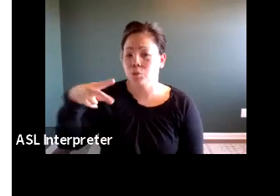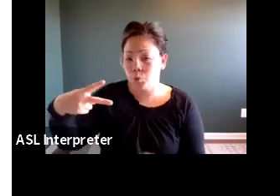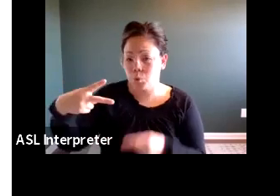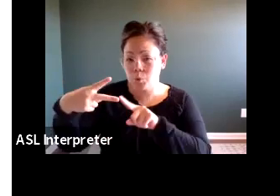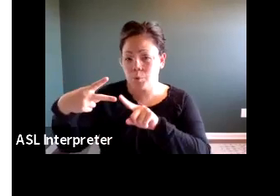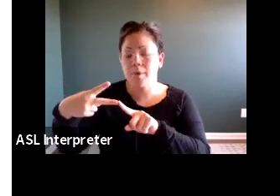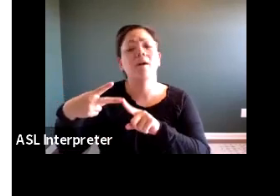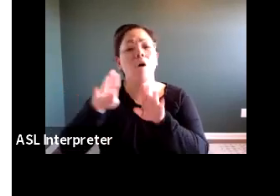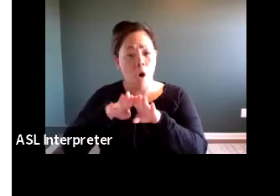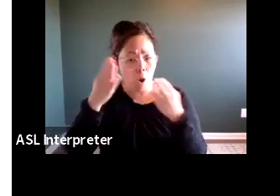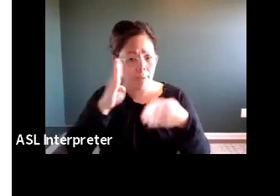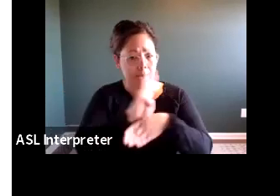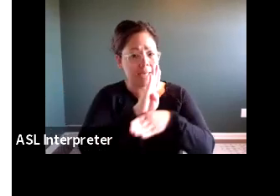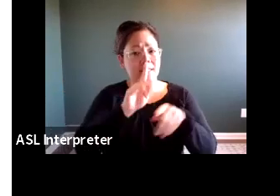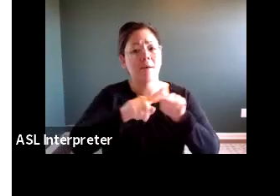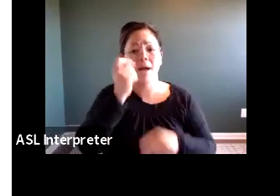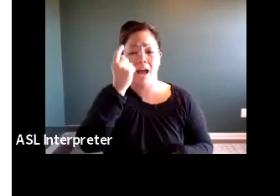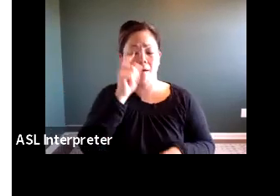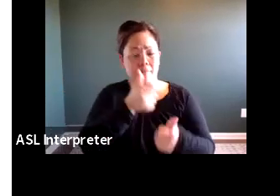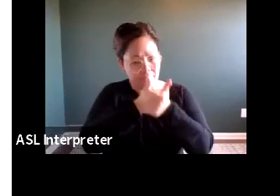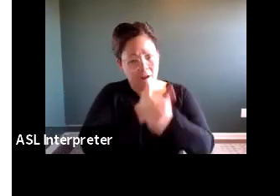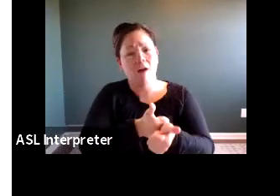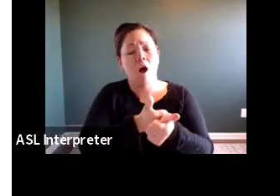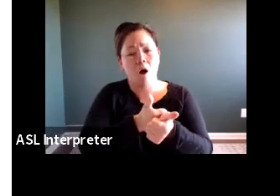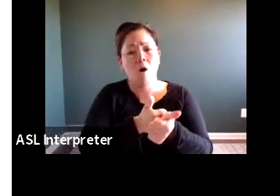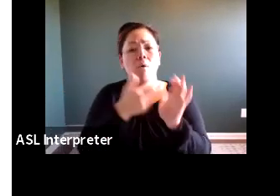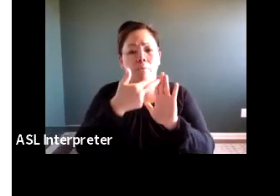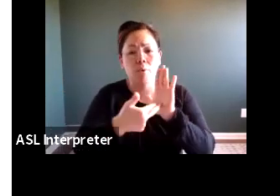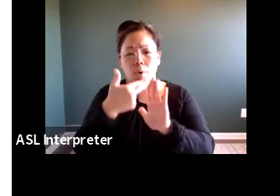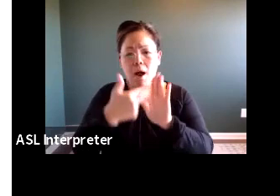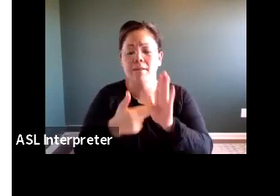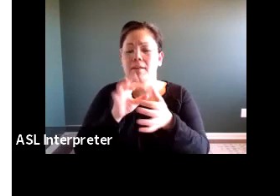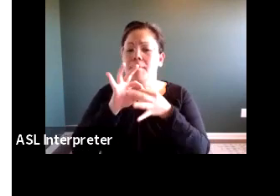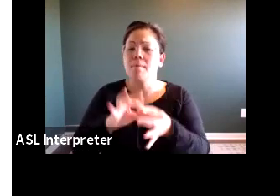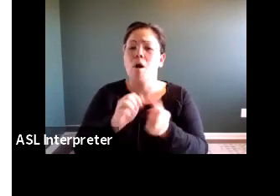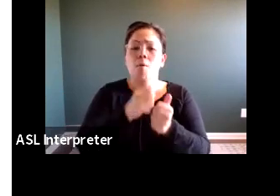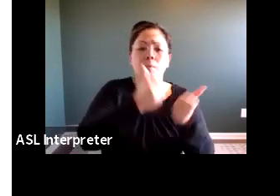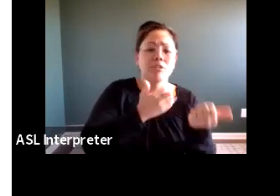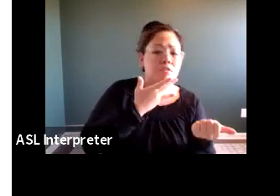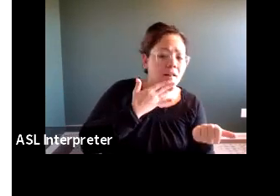looking at the color metrics, and we'll go back and go out and talk more about what those are specifically.